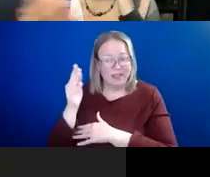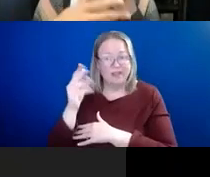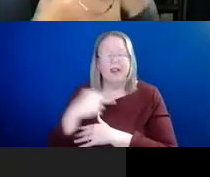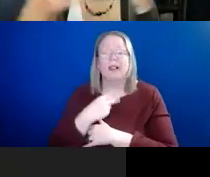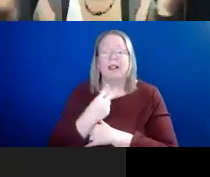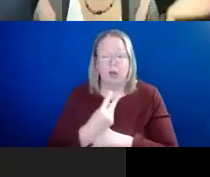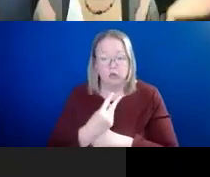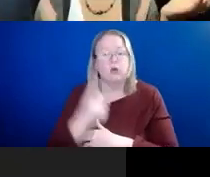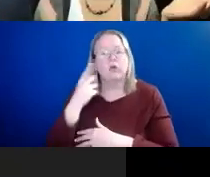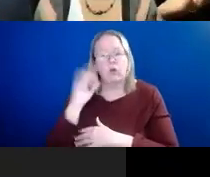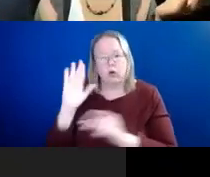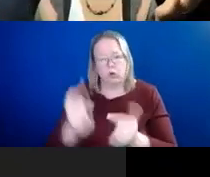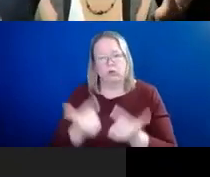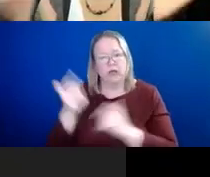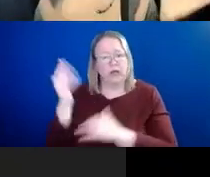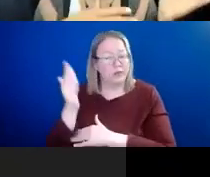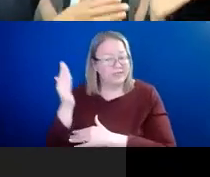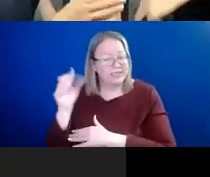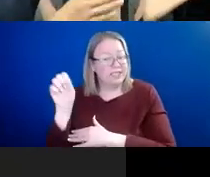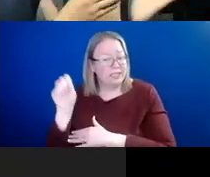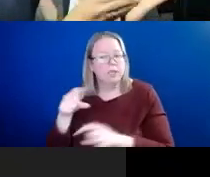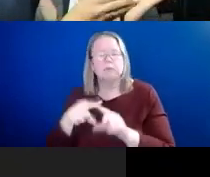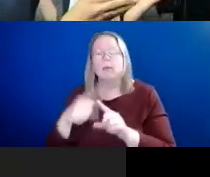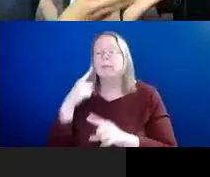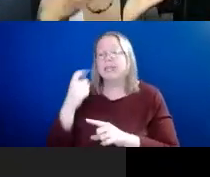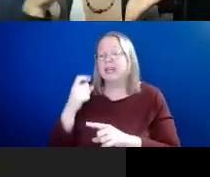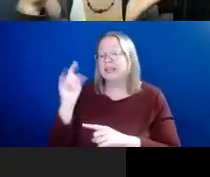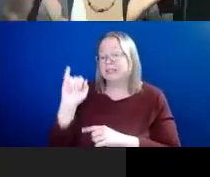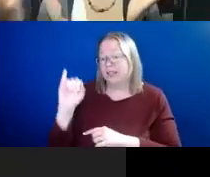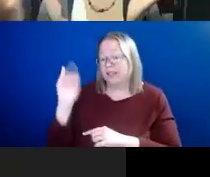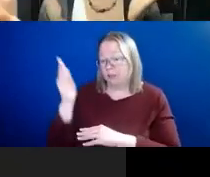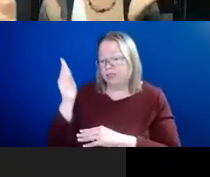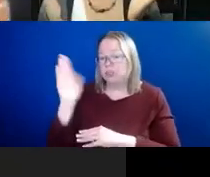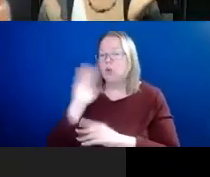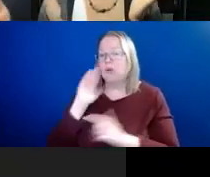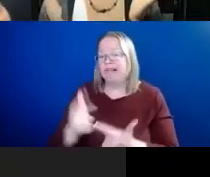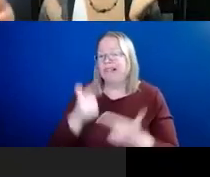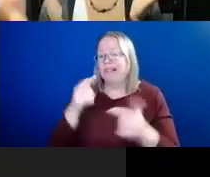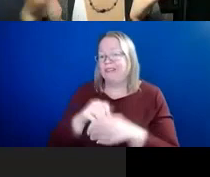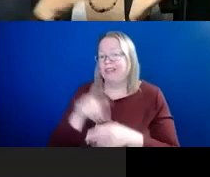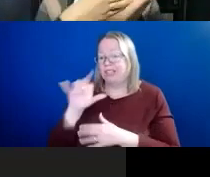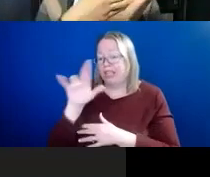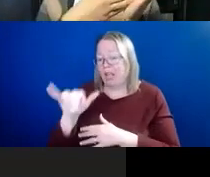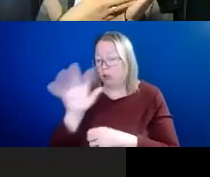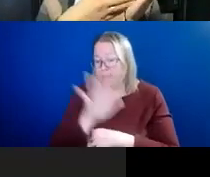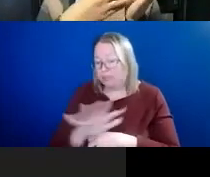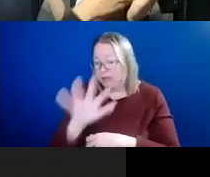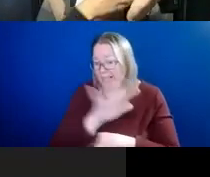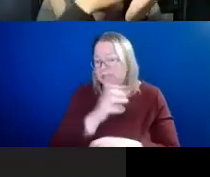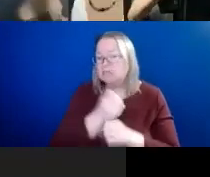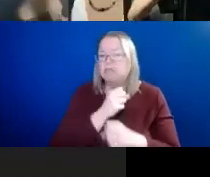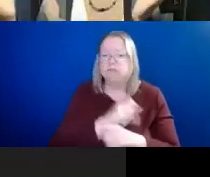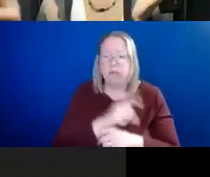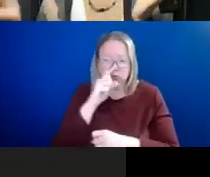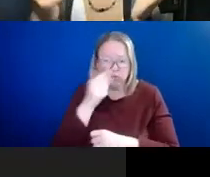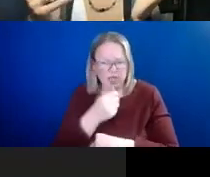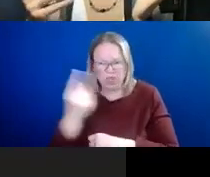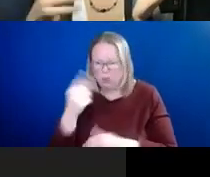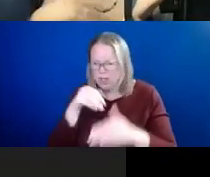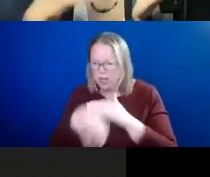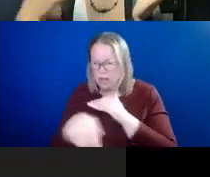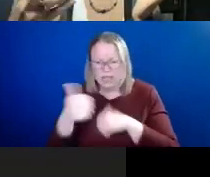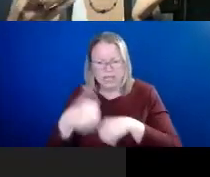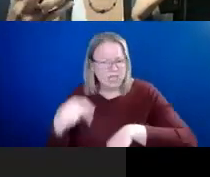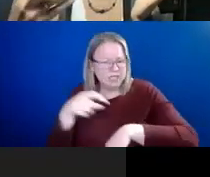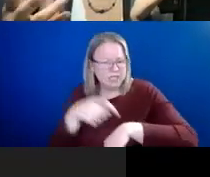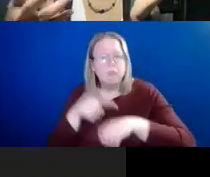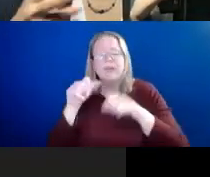13:26:09 This make sure's that if anyone comes in at any point they will still have access to